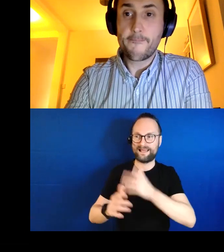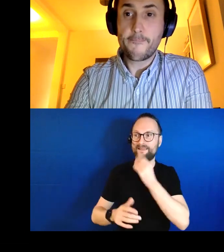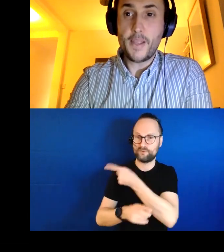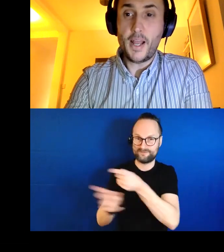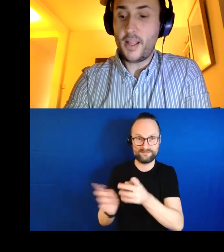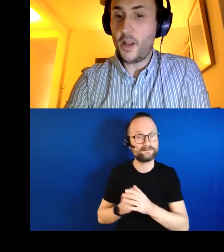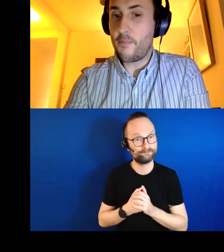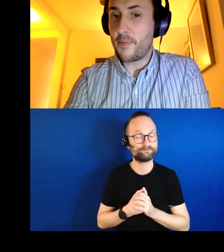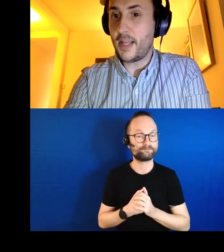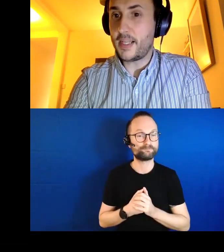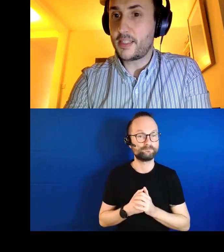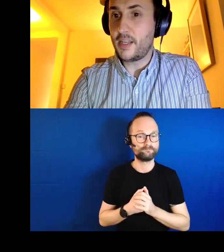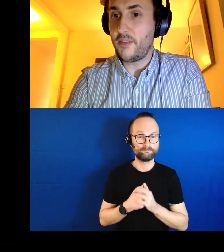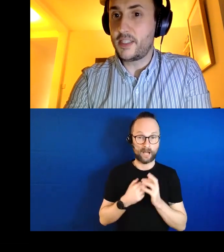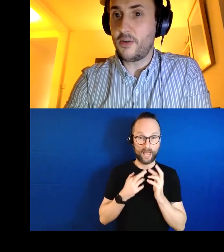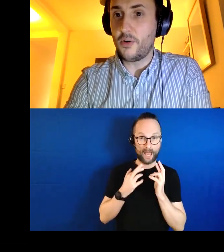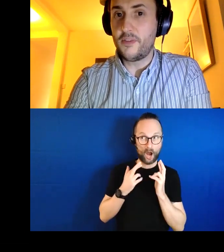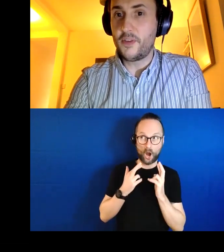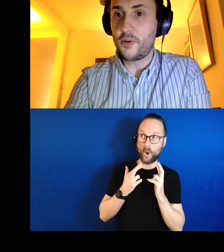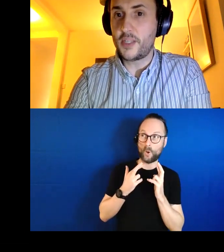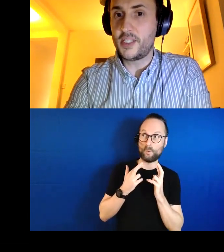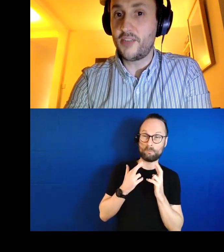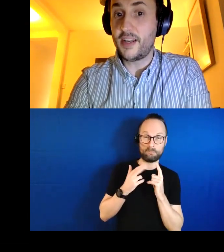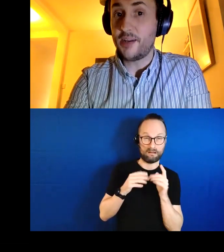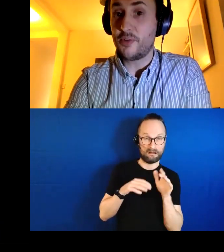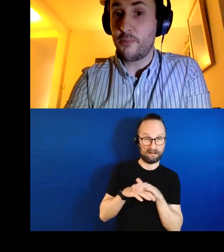have interpreters to make life easier for British Sign Language speakers as well.